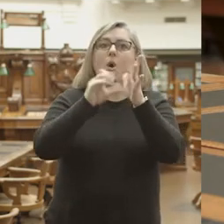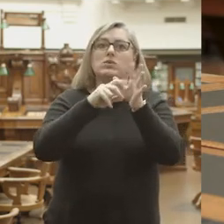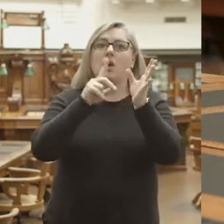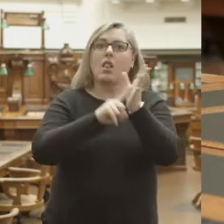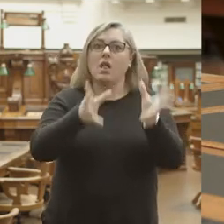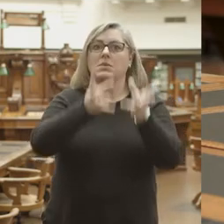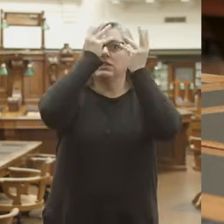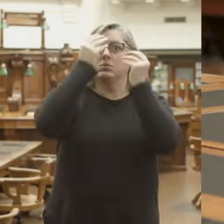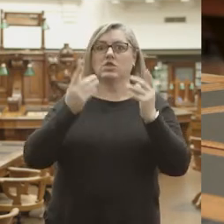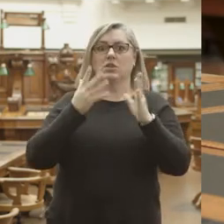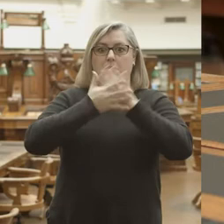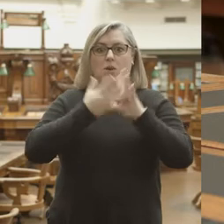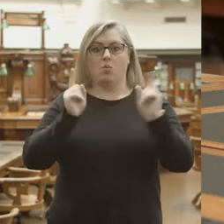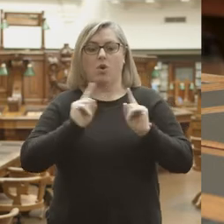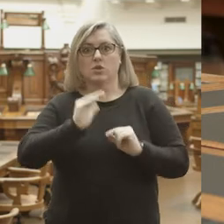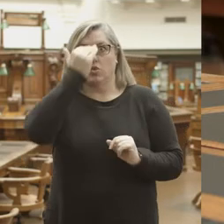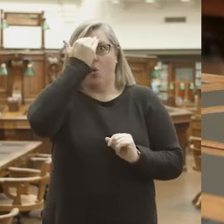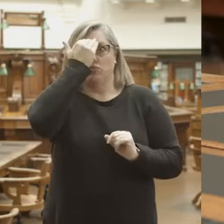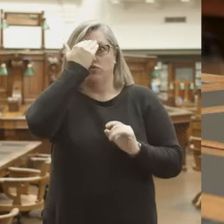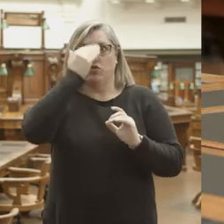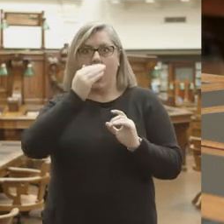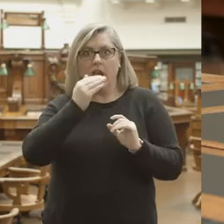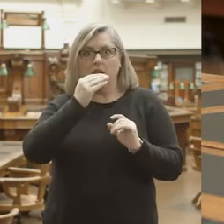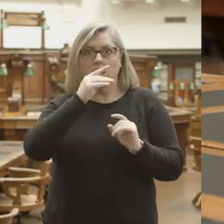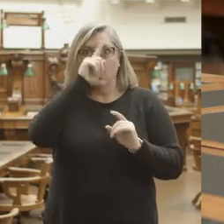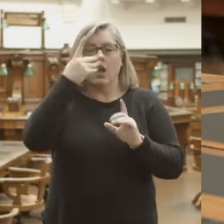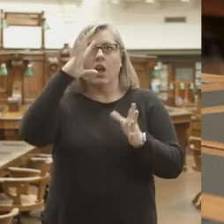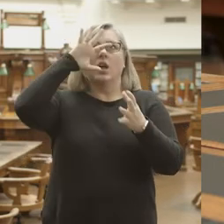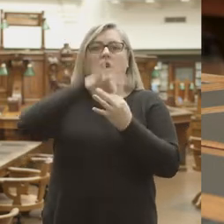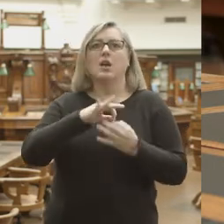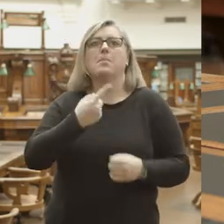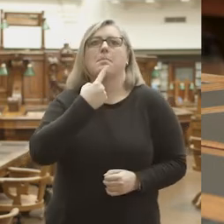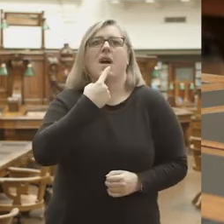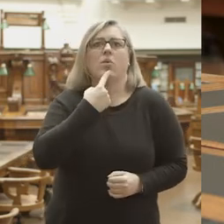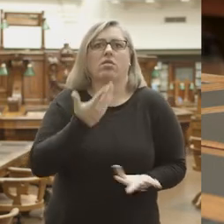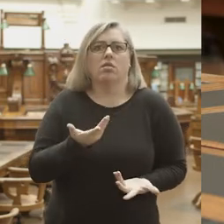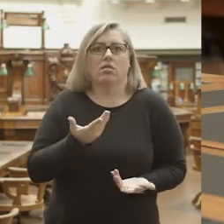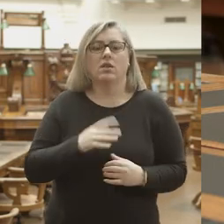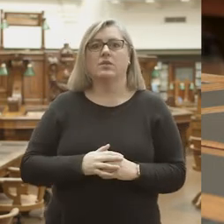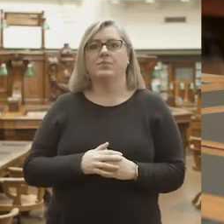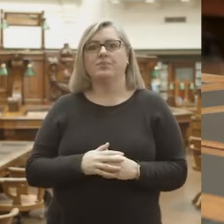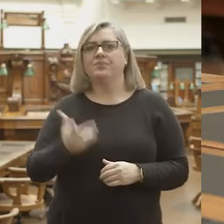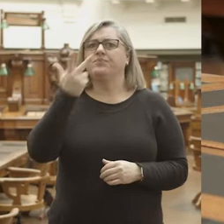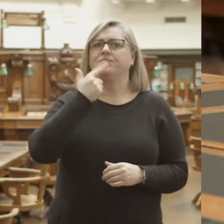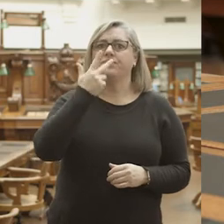your brain puts that sound in my mouth. What would happen if I was to to stop